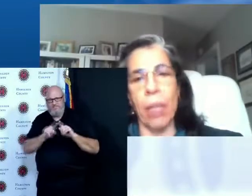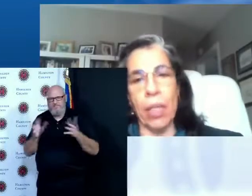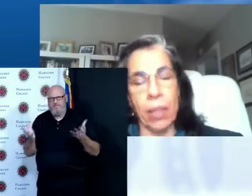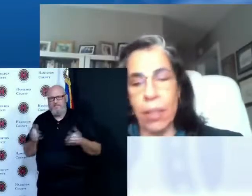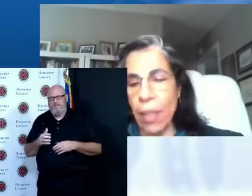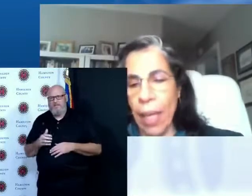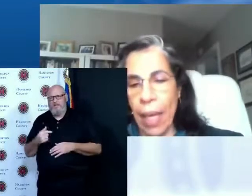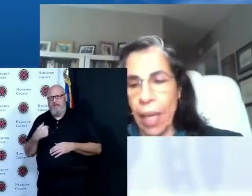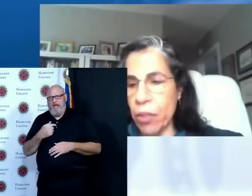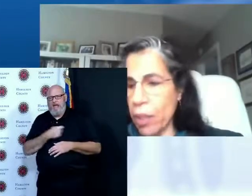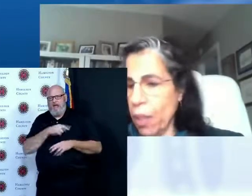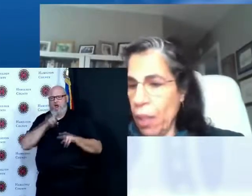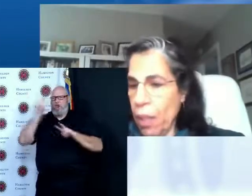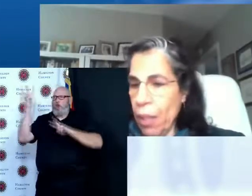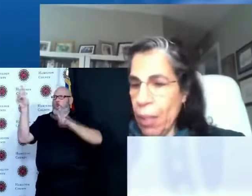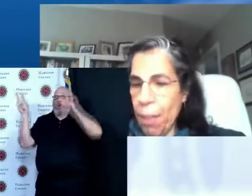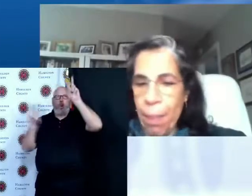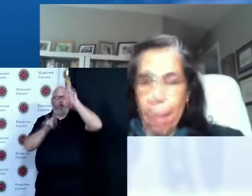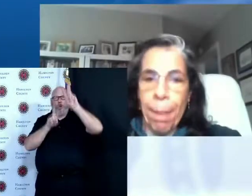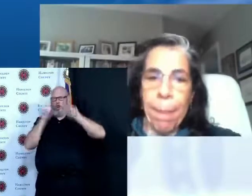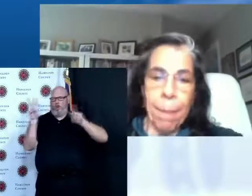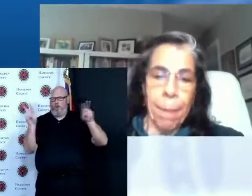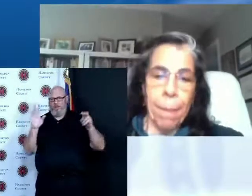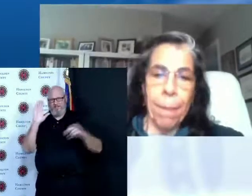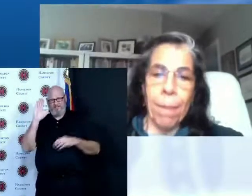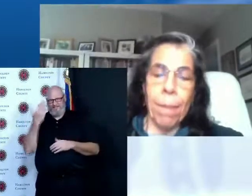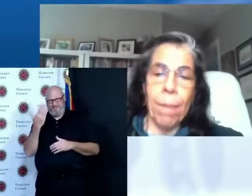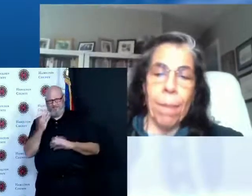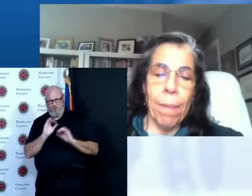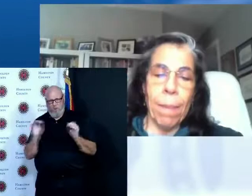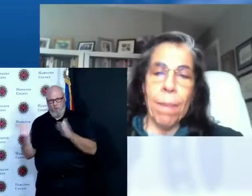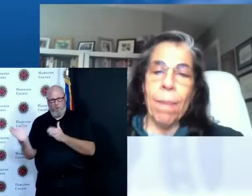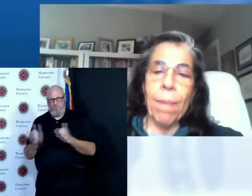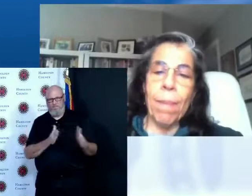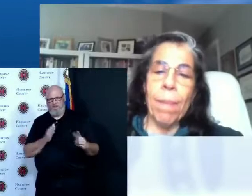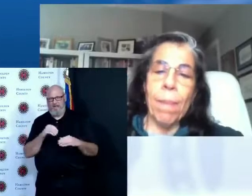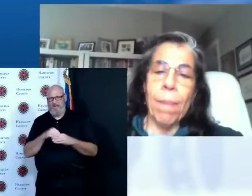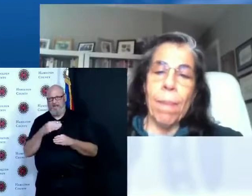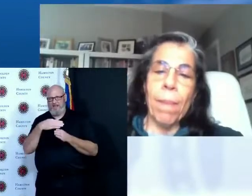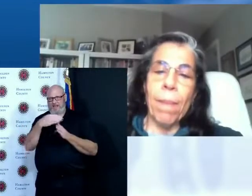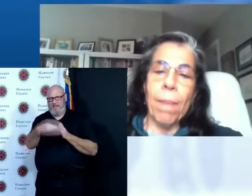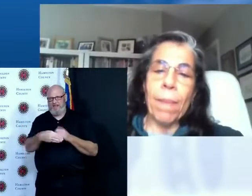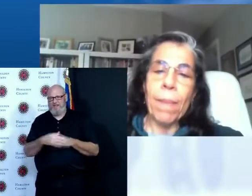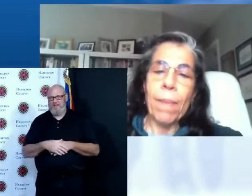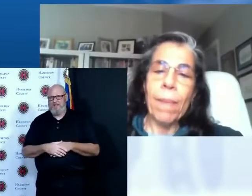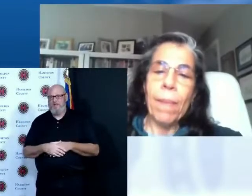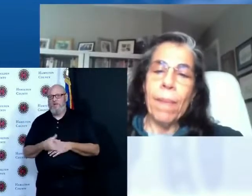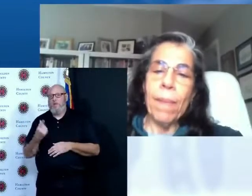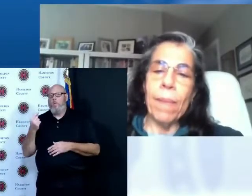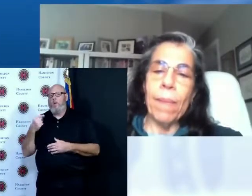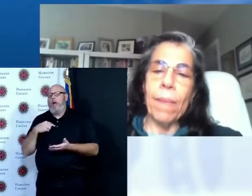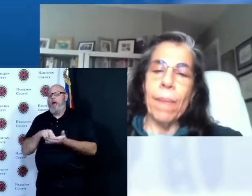two months so when I was referring to the state level what I was referring to was the criteria